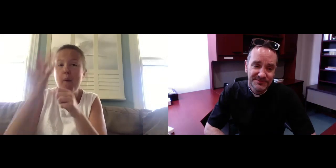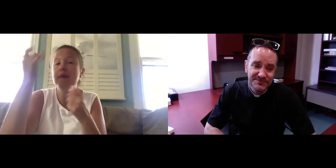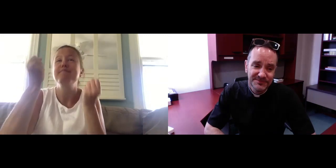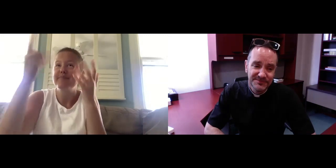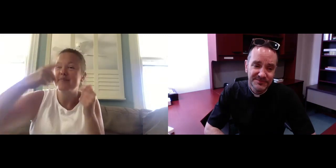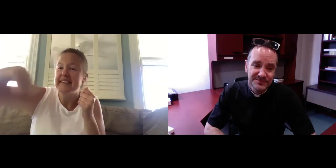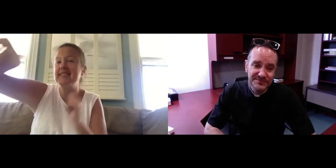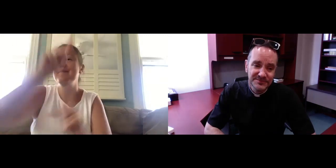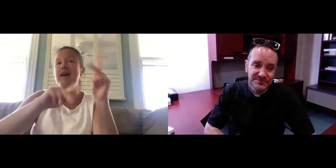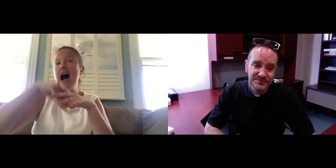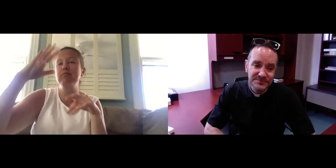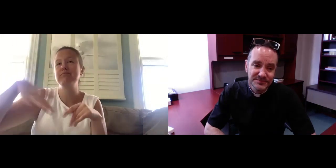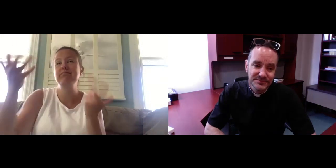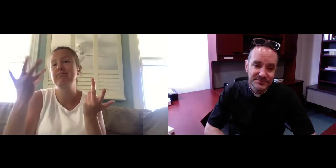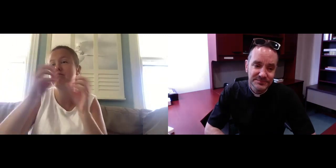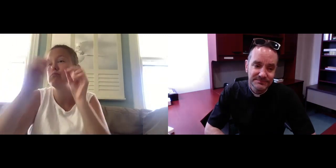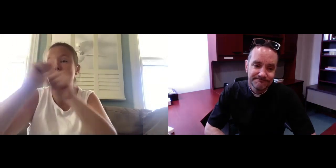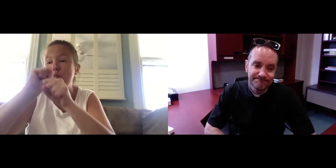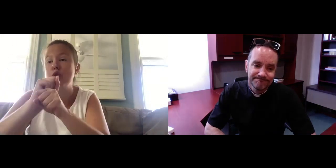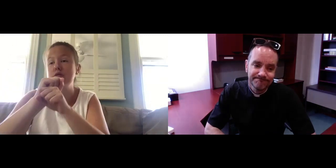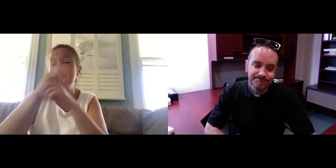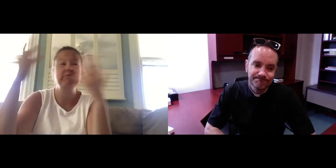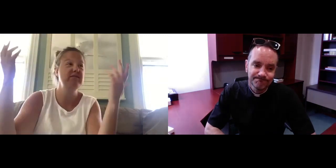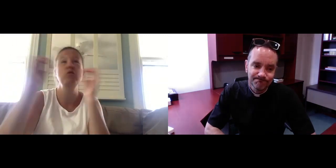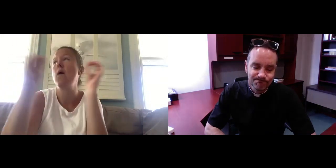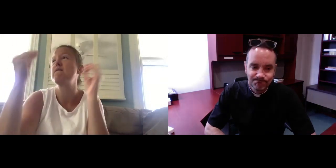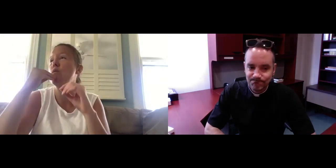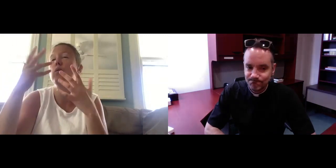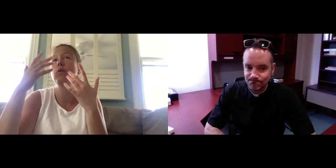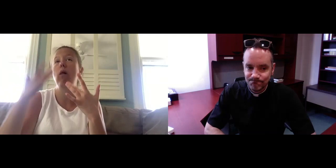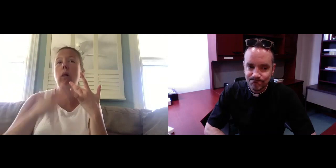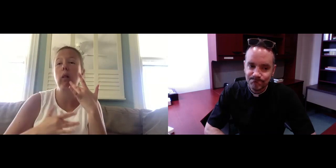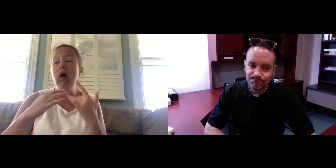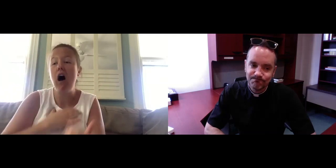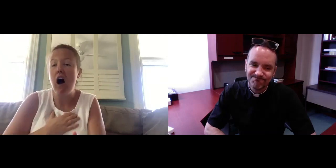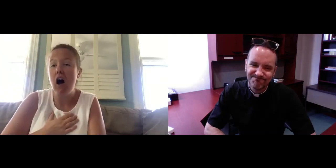have all I need. I have food, water, clothing, and shelter. Even